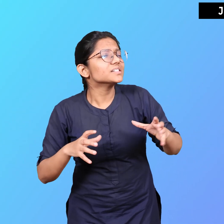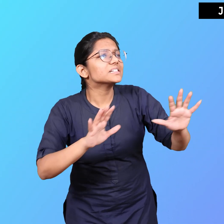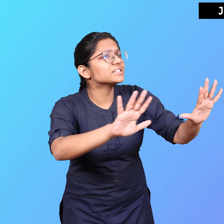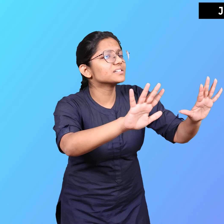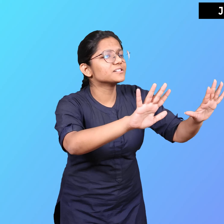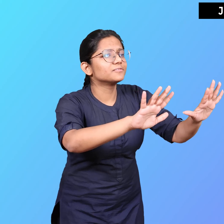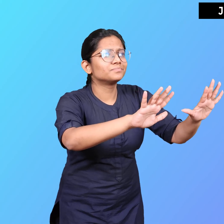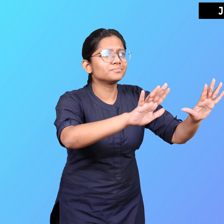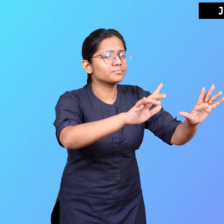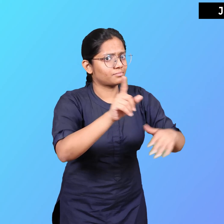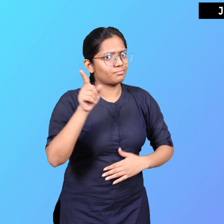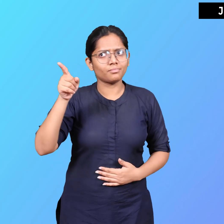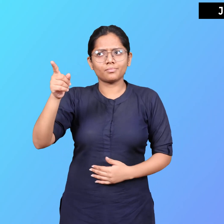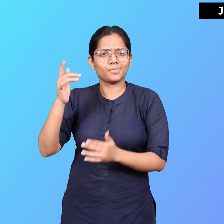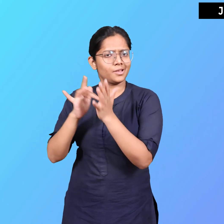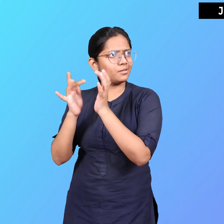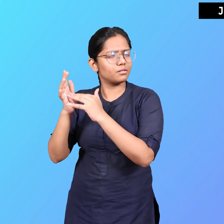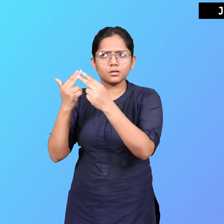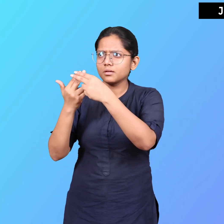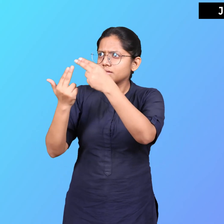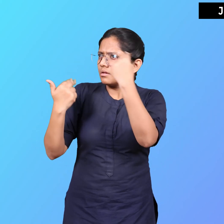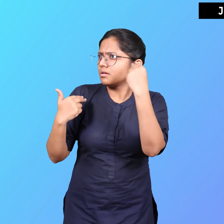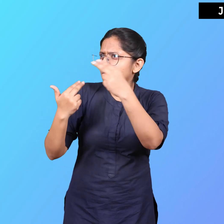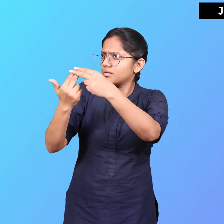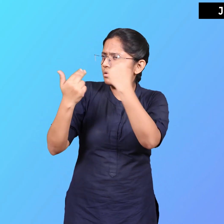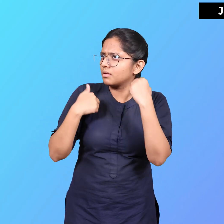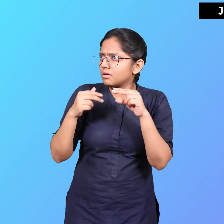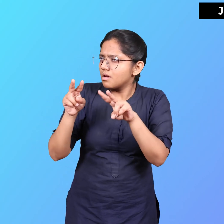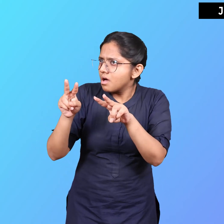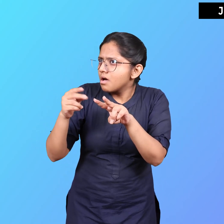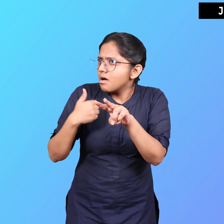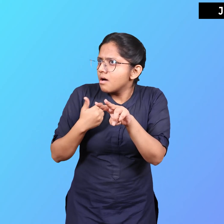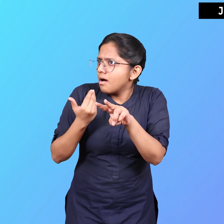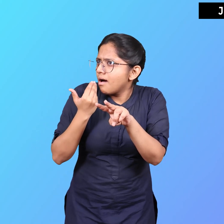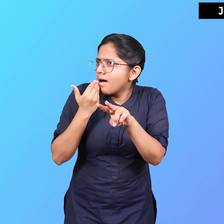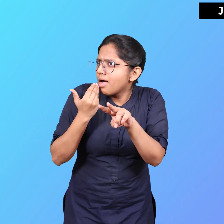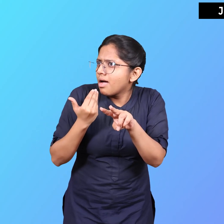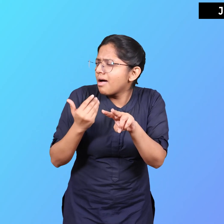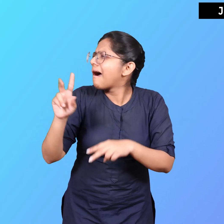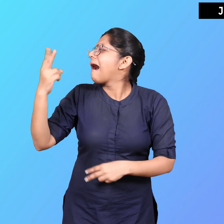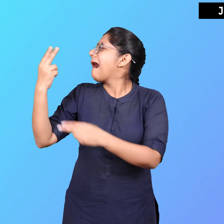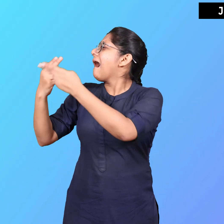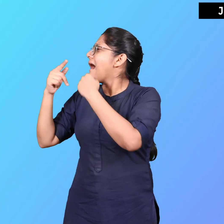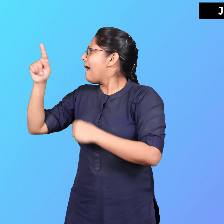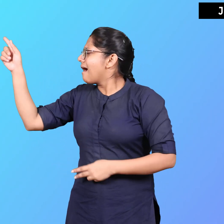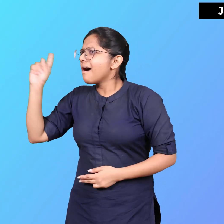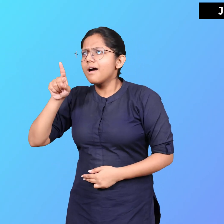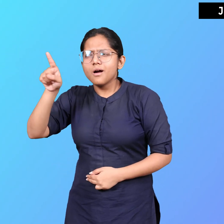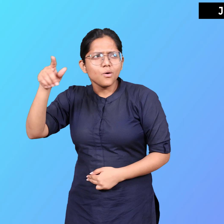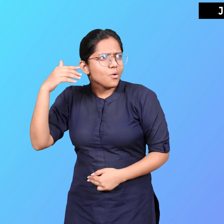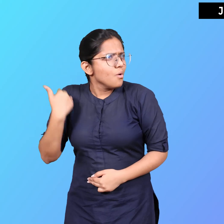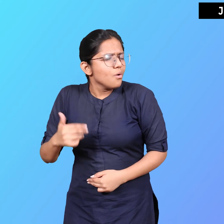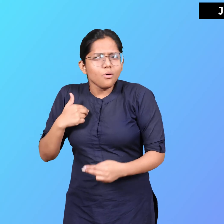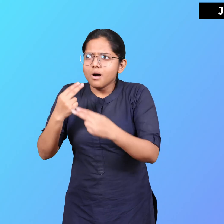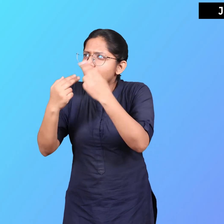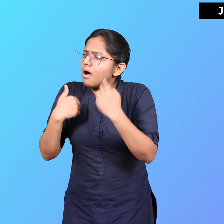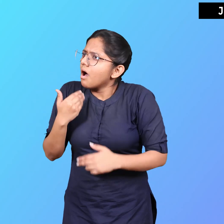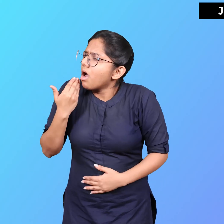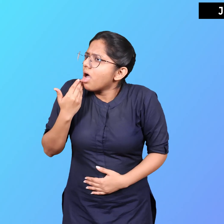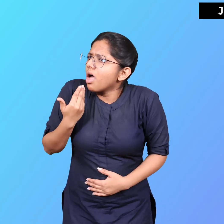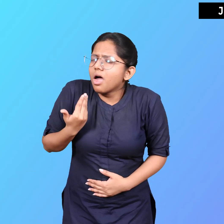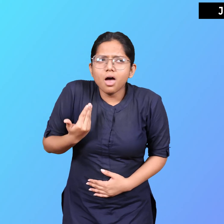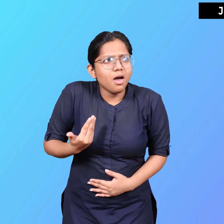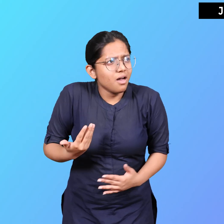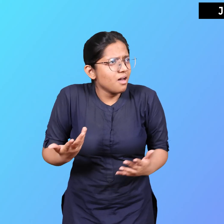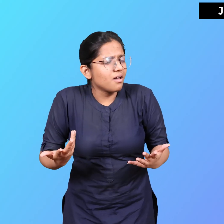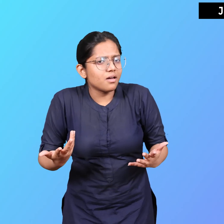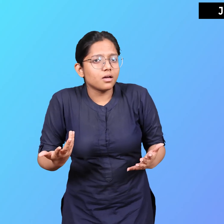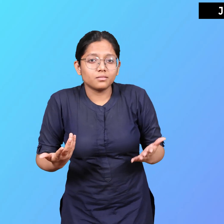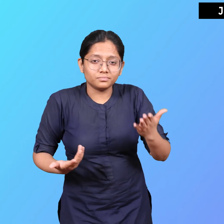The Temple police answered, “We have never heard anyone say such amazing things!”